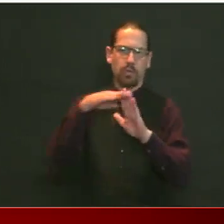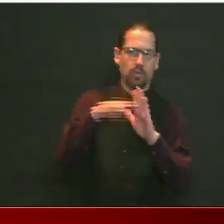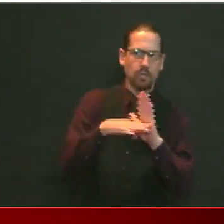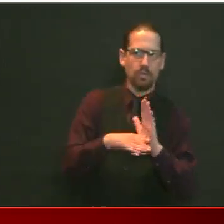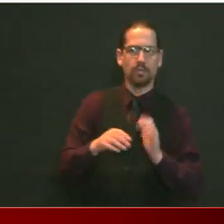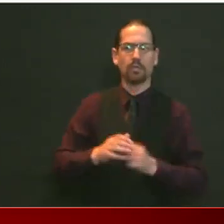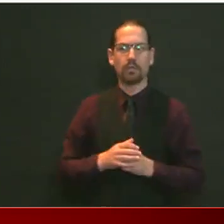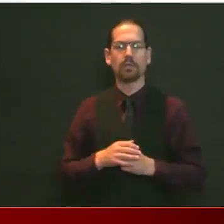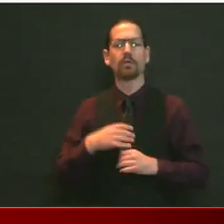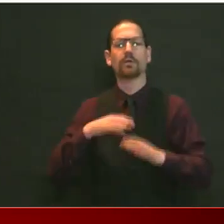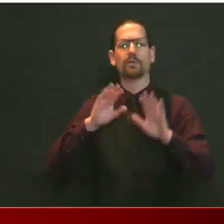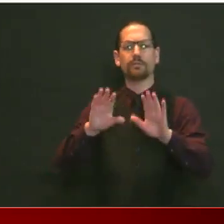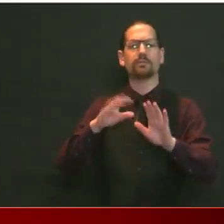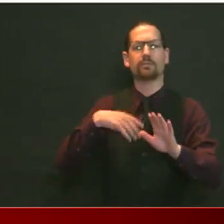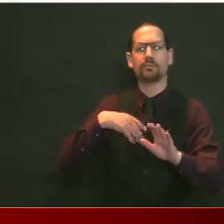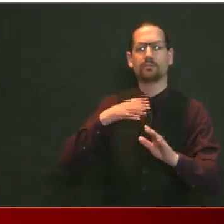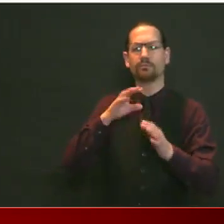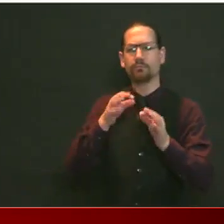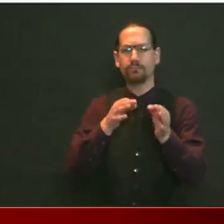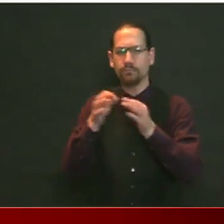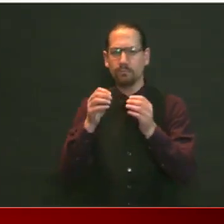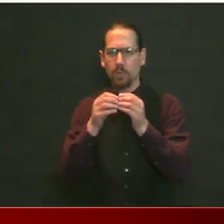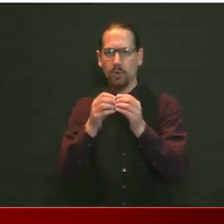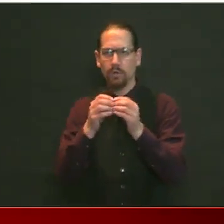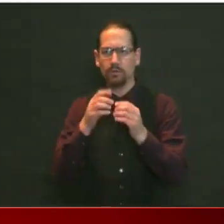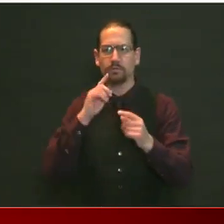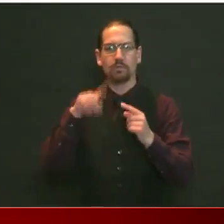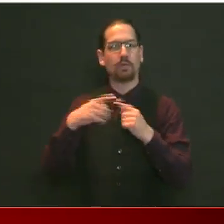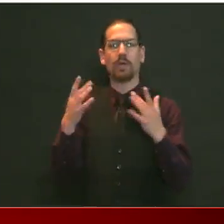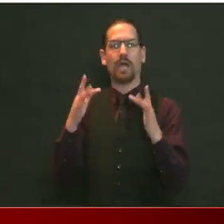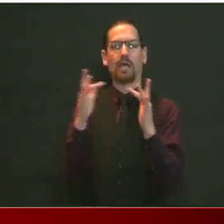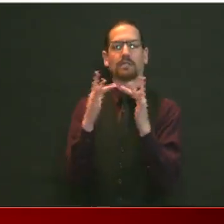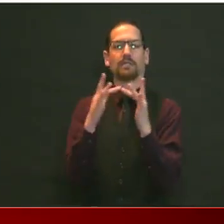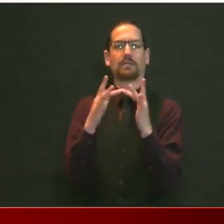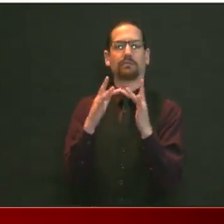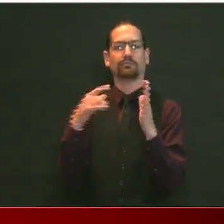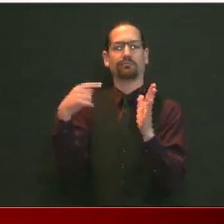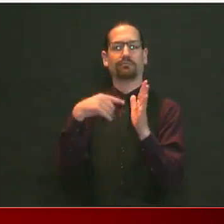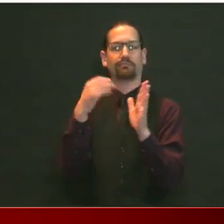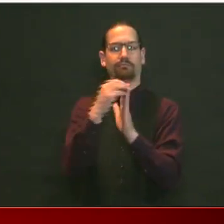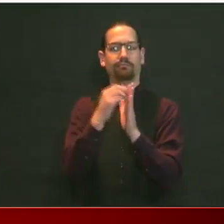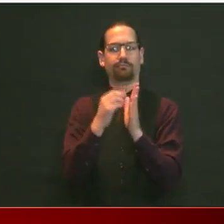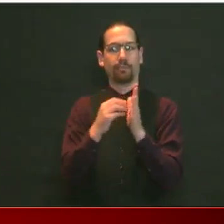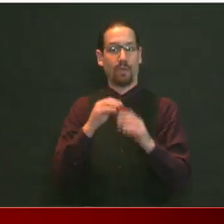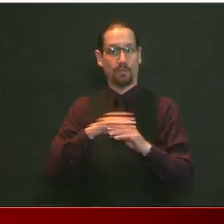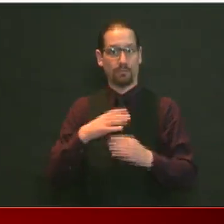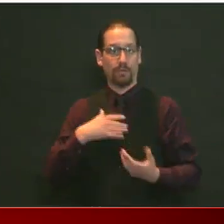KINDS OF REASONS. I WANTED TO SAY SOMETHING ABOUT I'VE